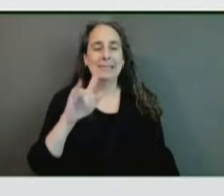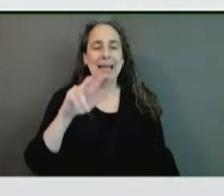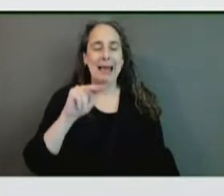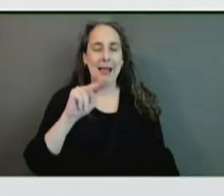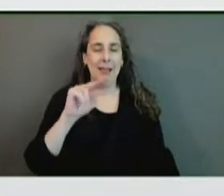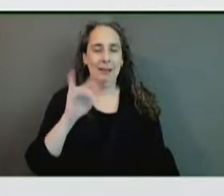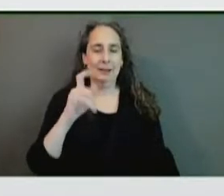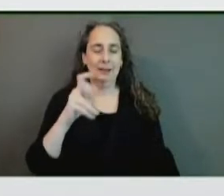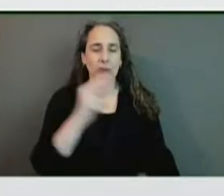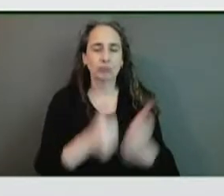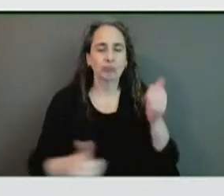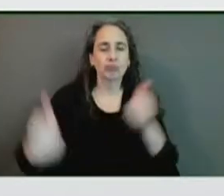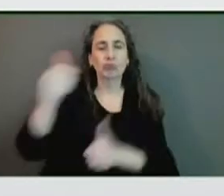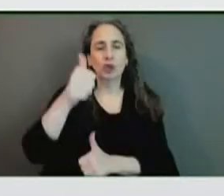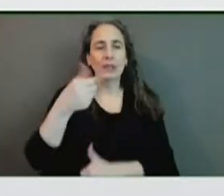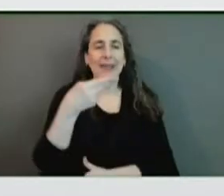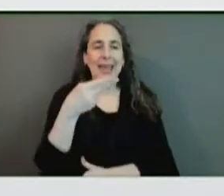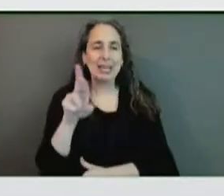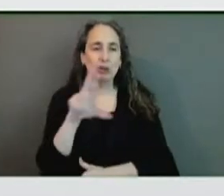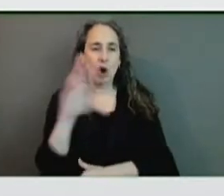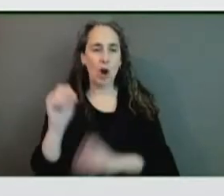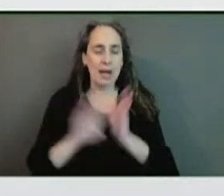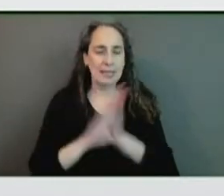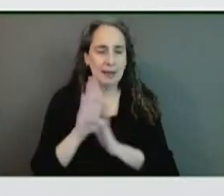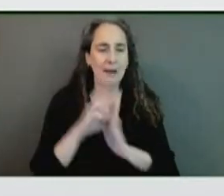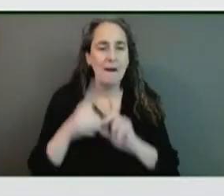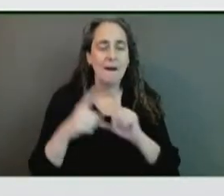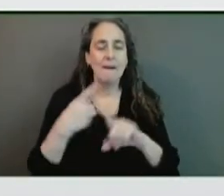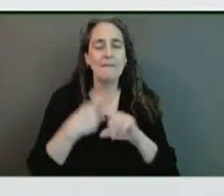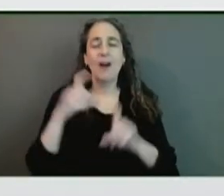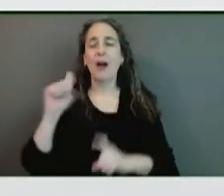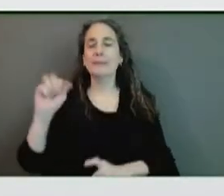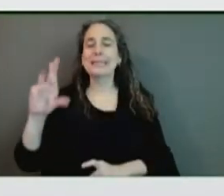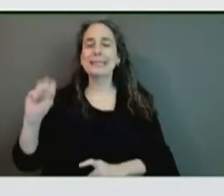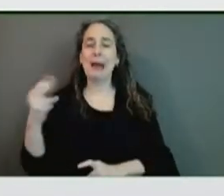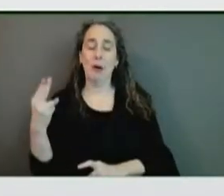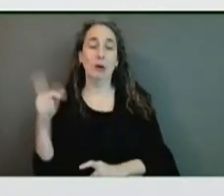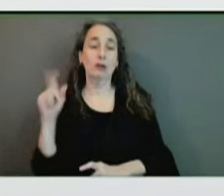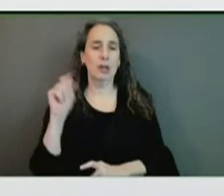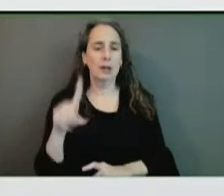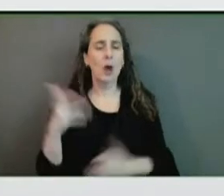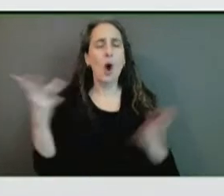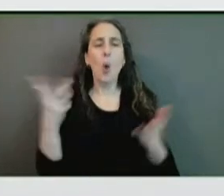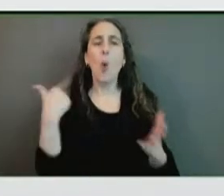Helen Nixon, who was chief over our Human resources and